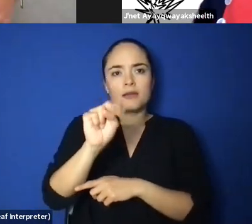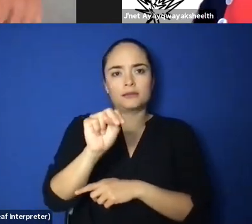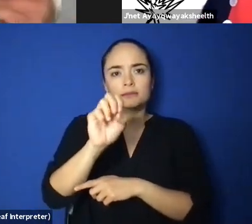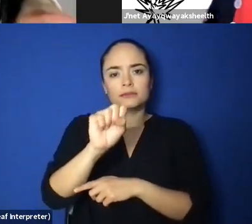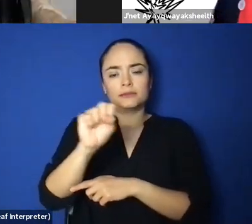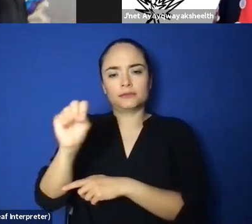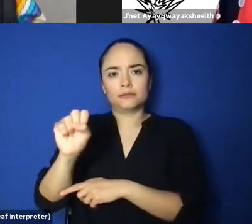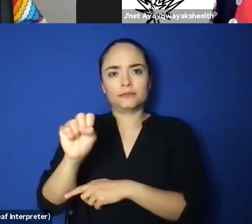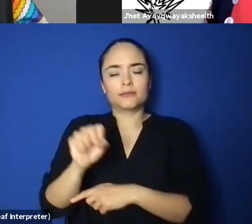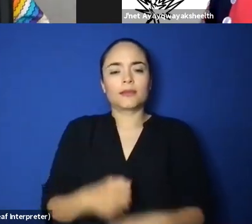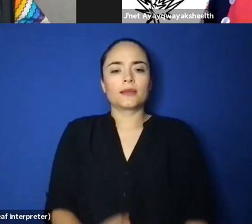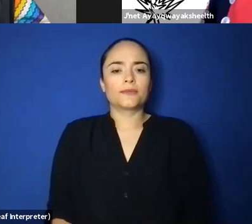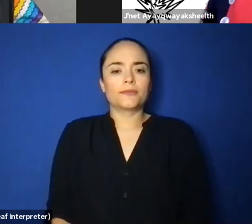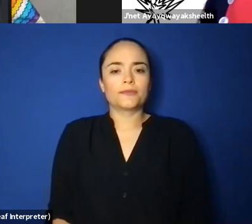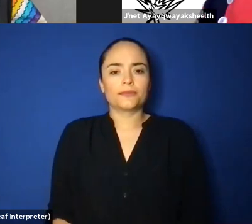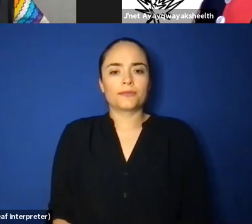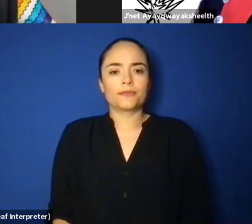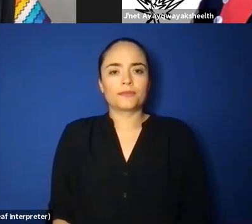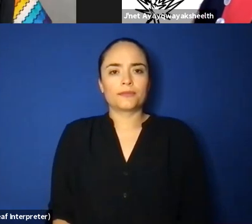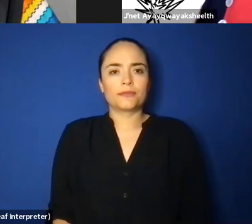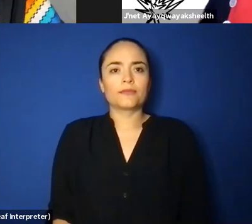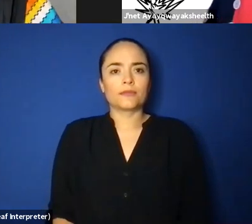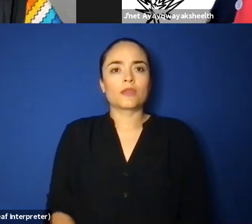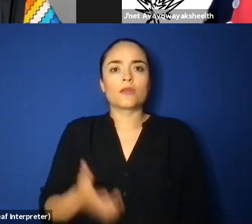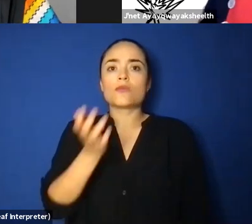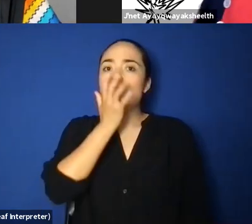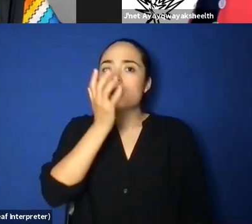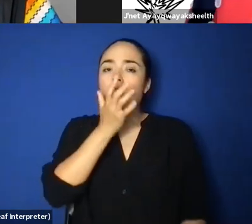So grass dancers would have that, but the designs would be different depending where